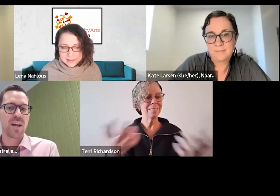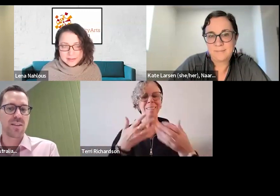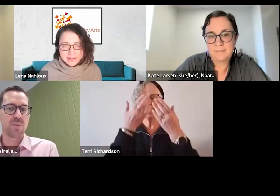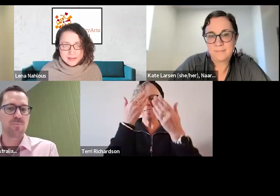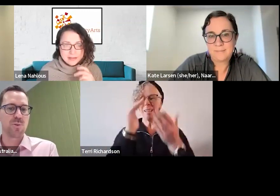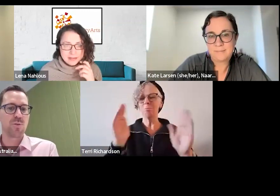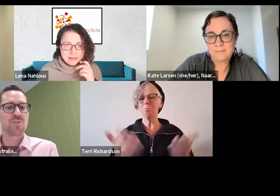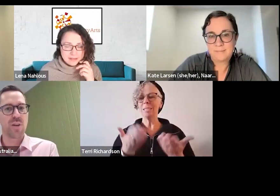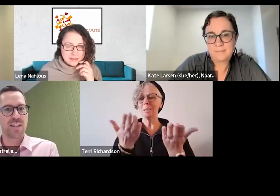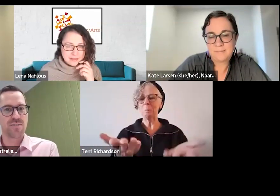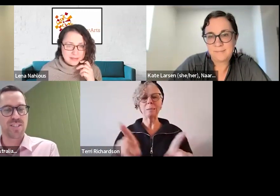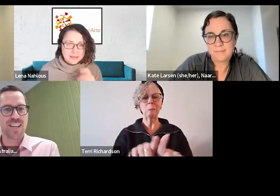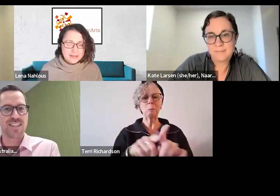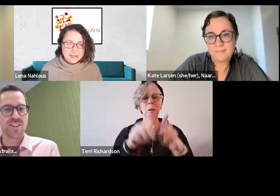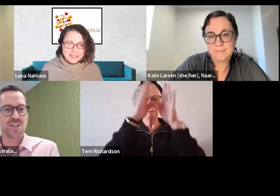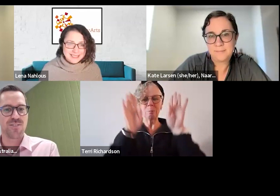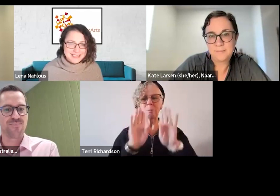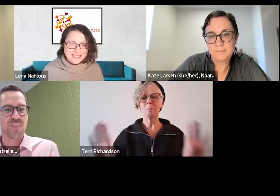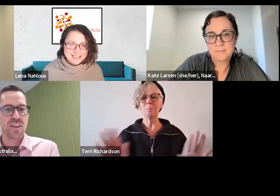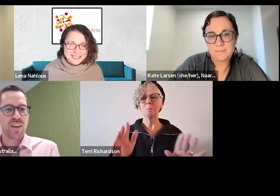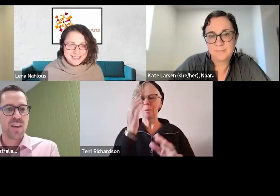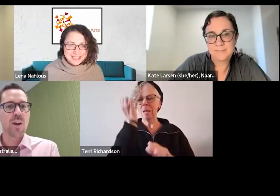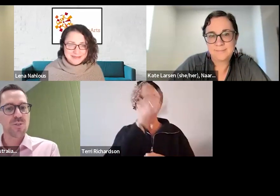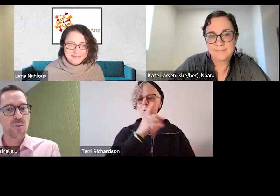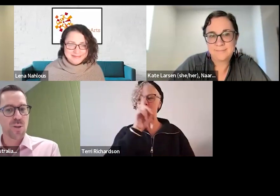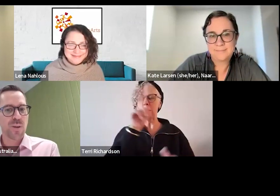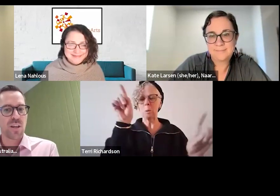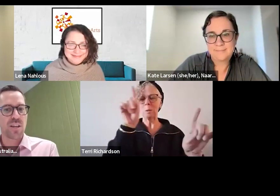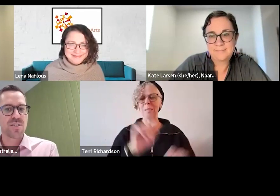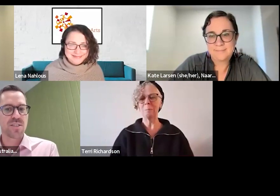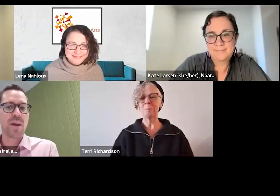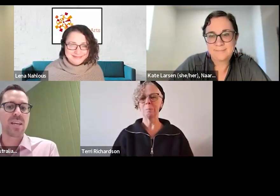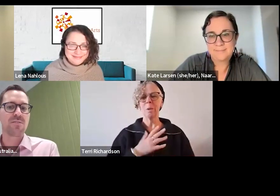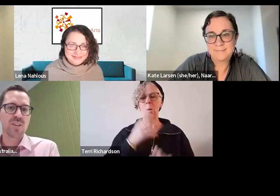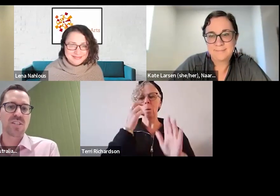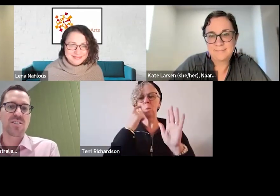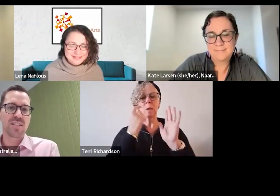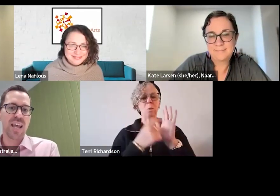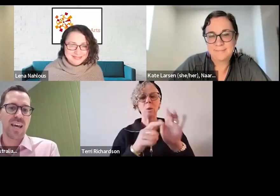people joining us for today's session. I also want to acknowledge the many First Nations lands you